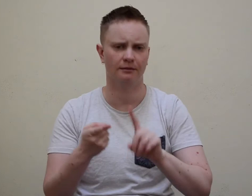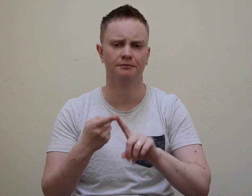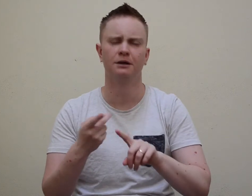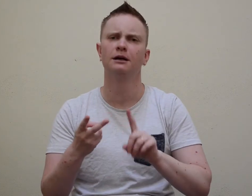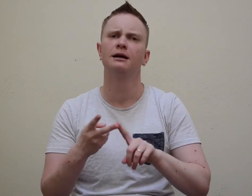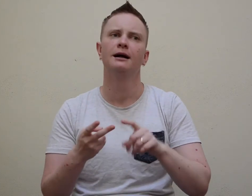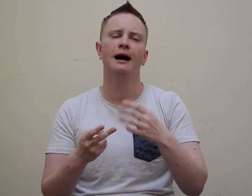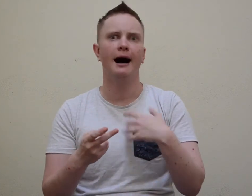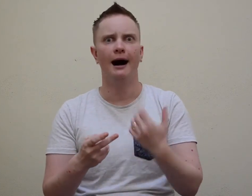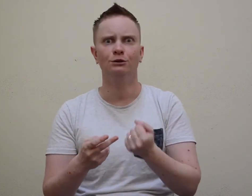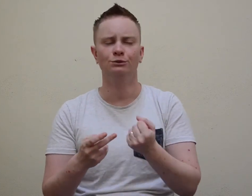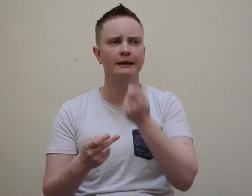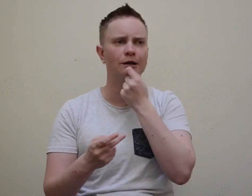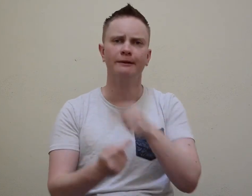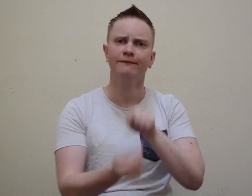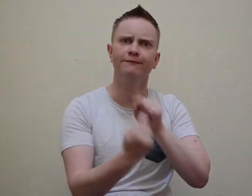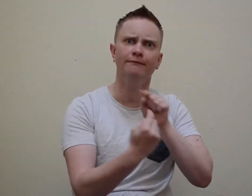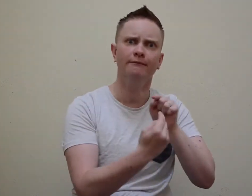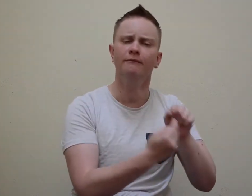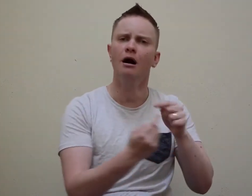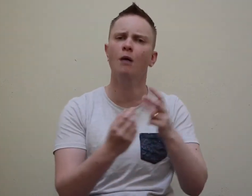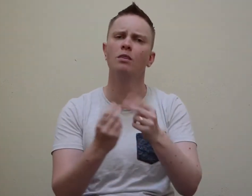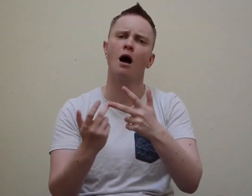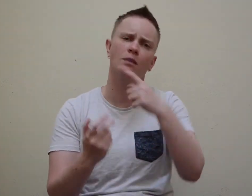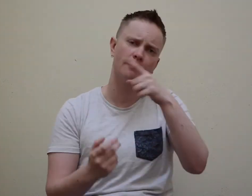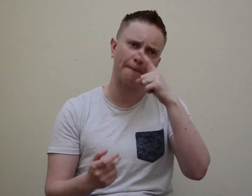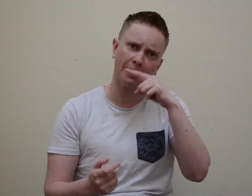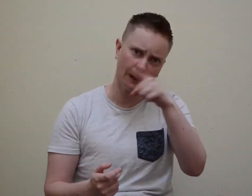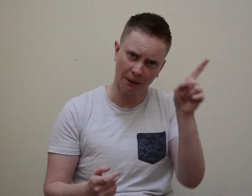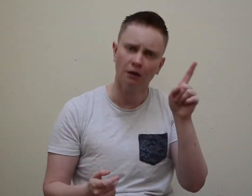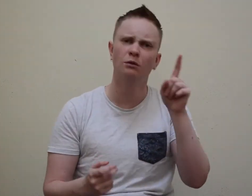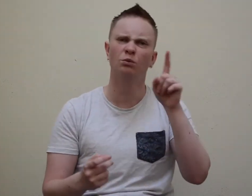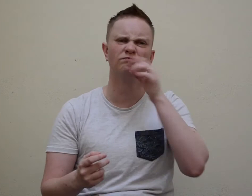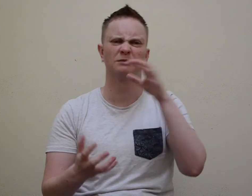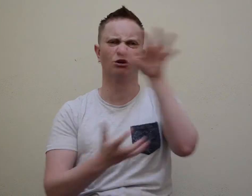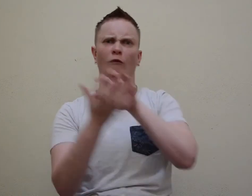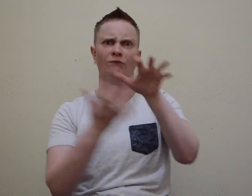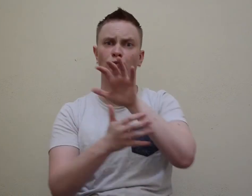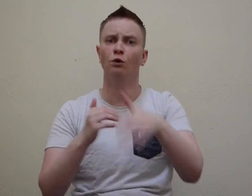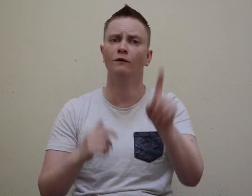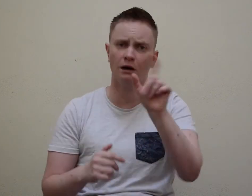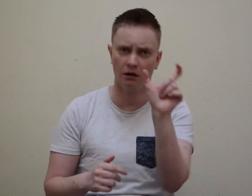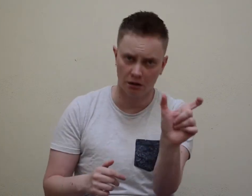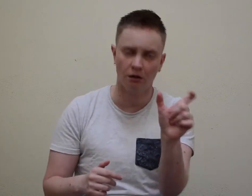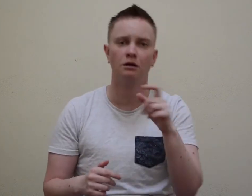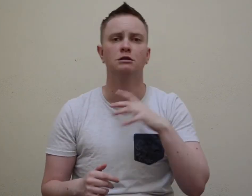by my old name. And I had to have arguments with some other people. So they're confused